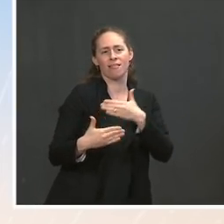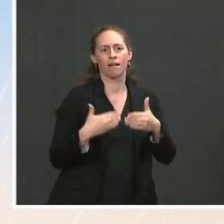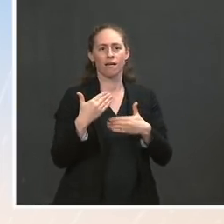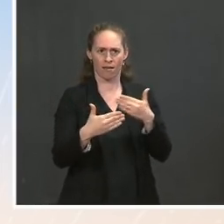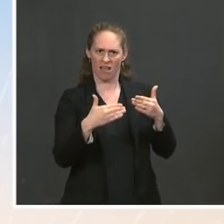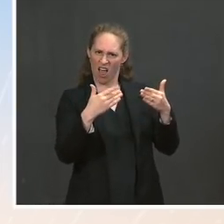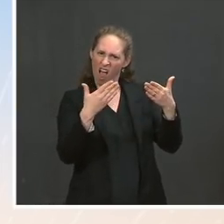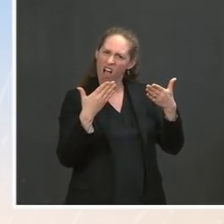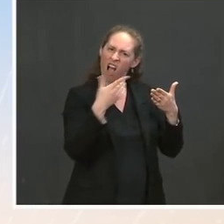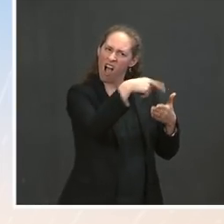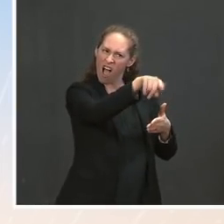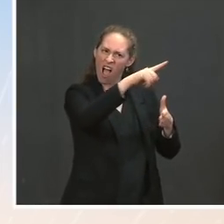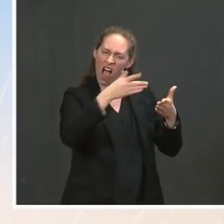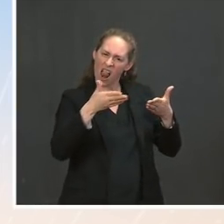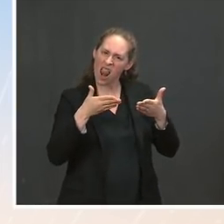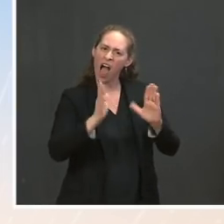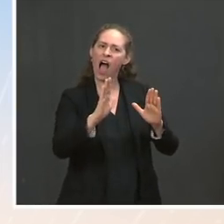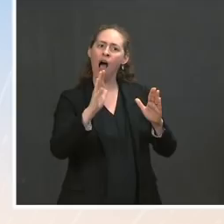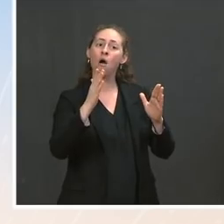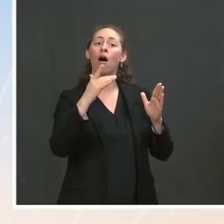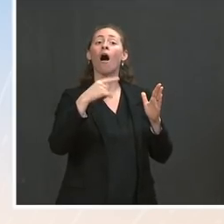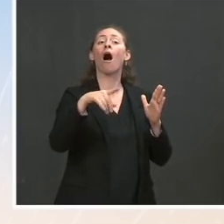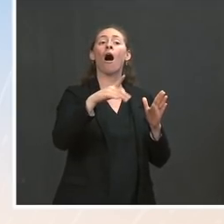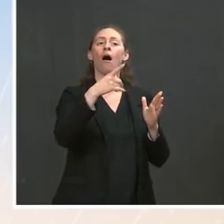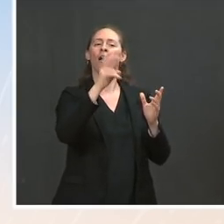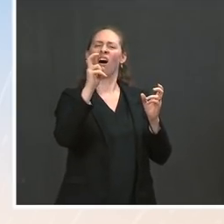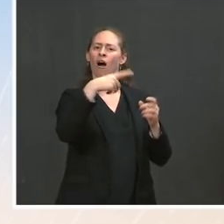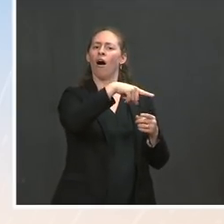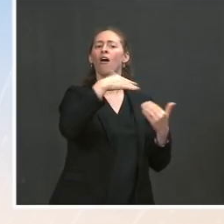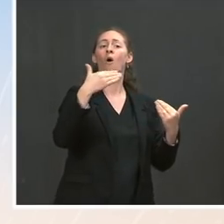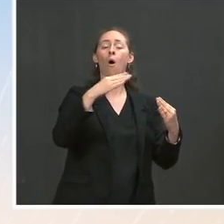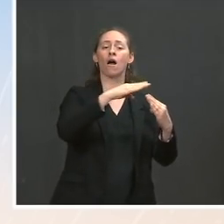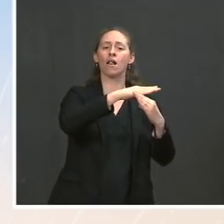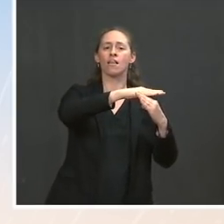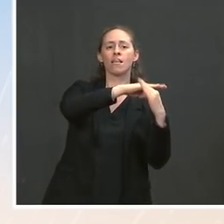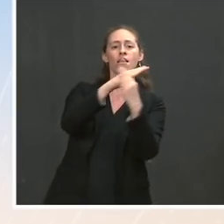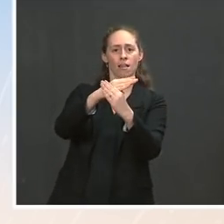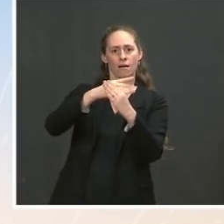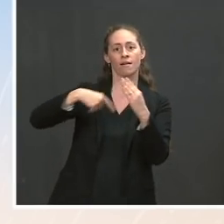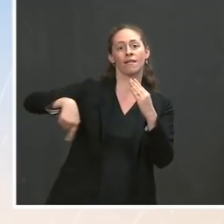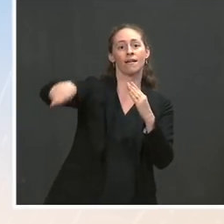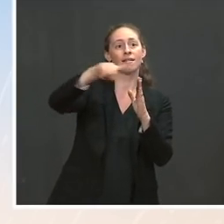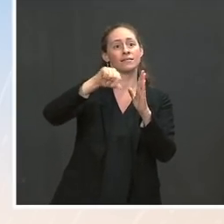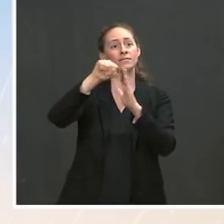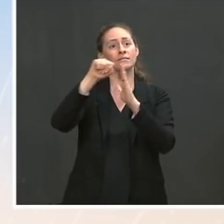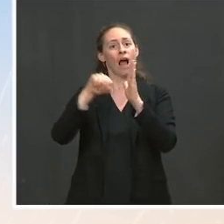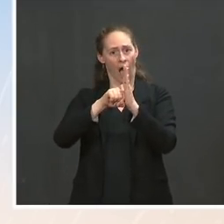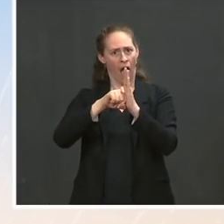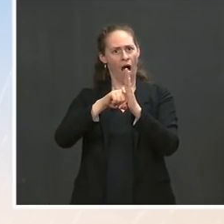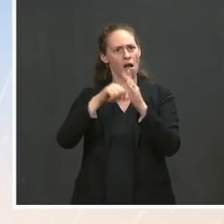preventing States, I should say, to bring water to people standing in line waiting to vote, deciding what you're going to,